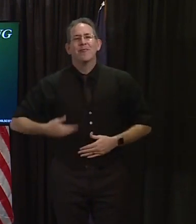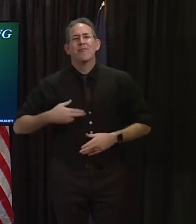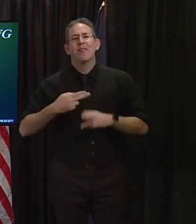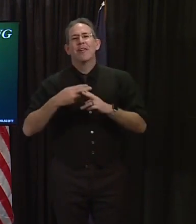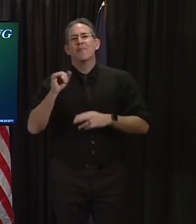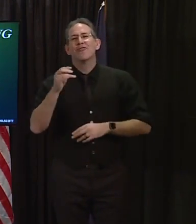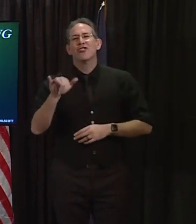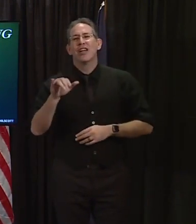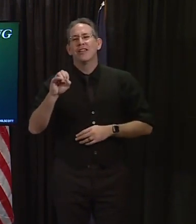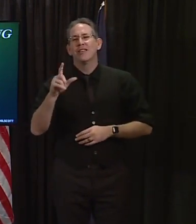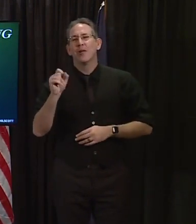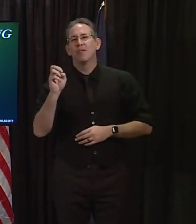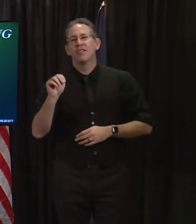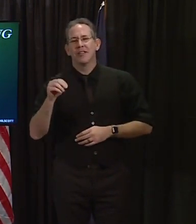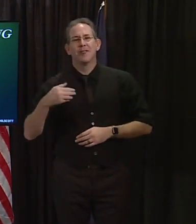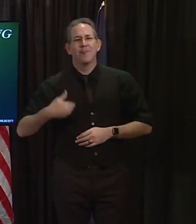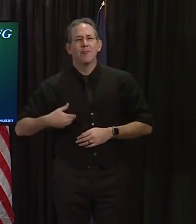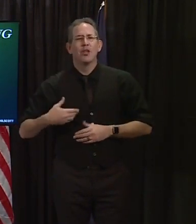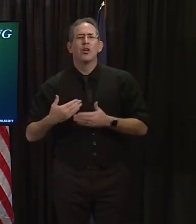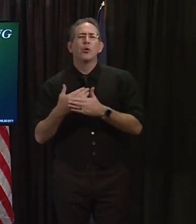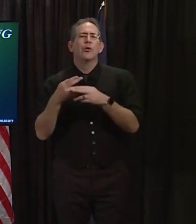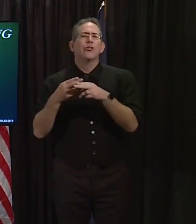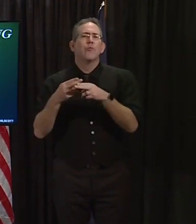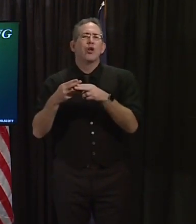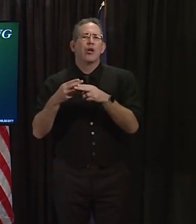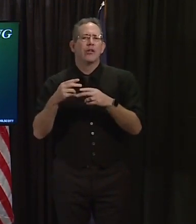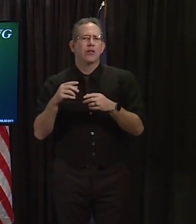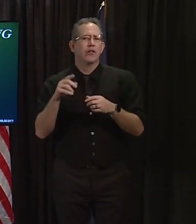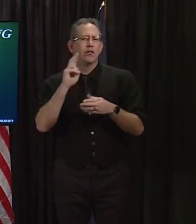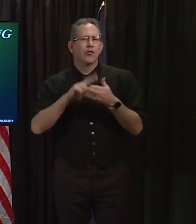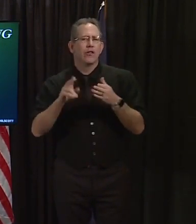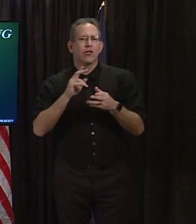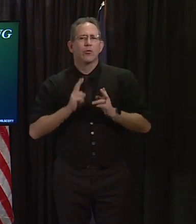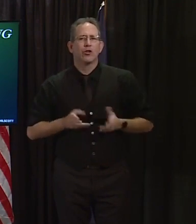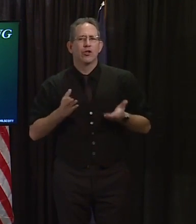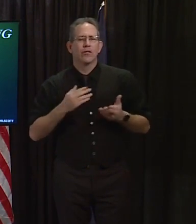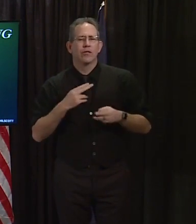human services Today, I'll provide provide you a brief update on Covid 19